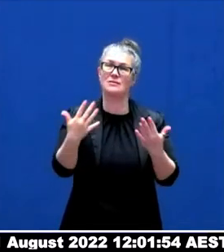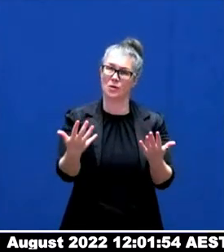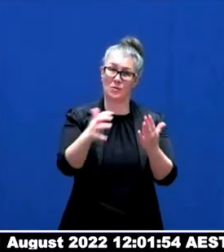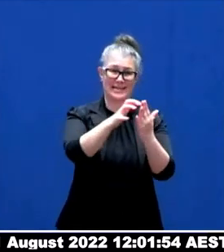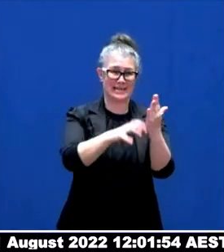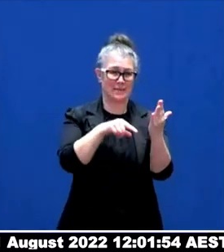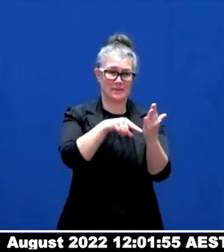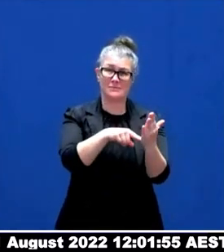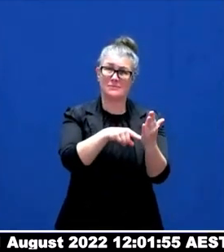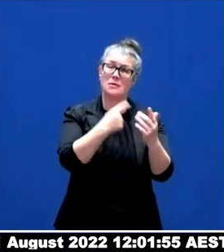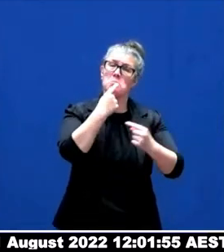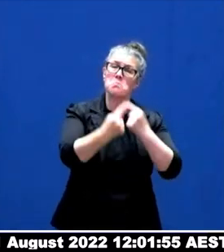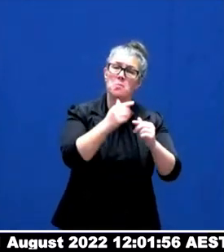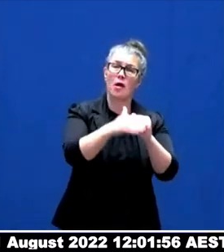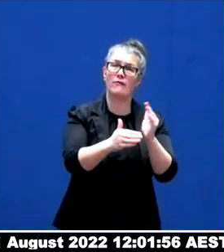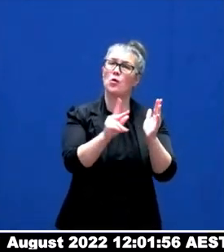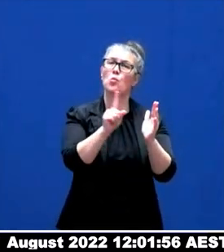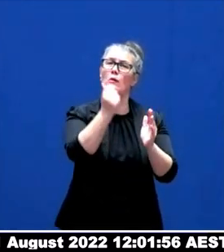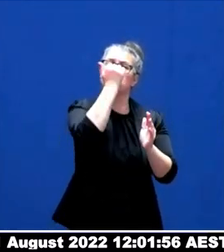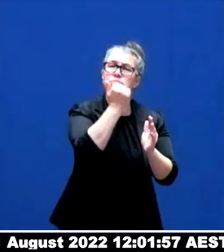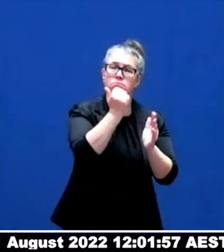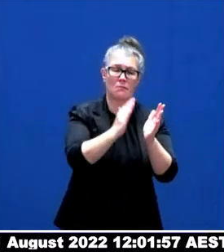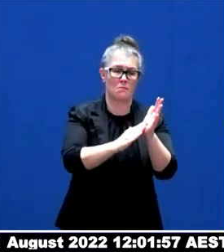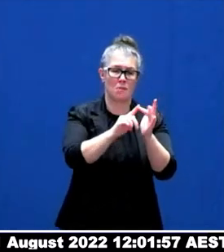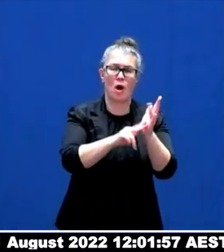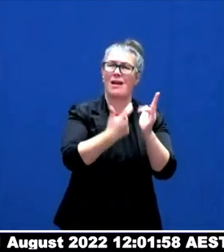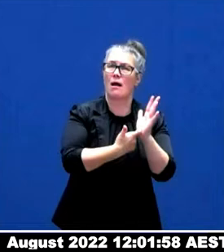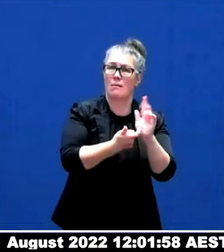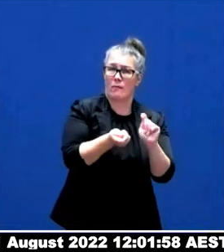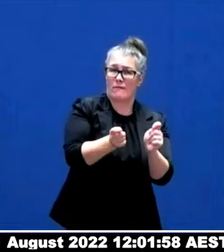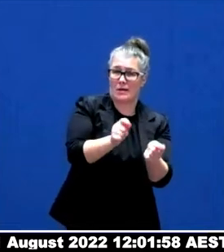modification. So they can be things such as - and this is in the table, Commissioners, on